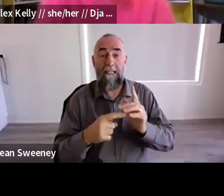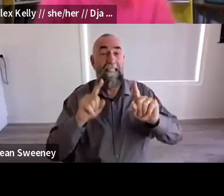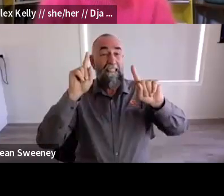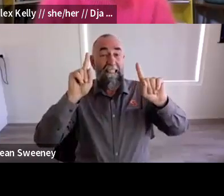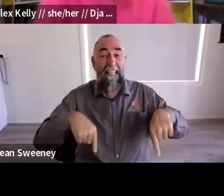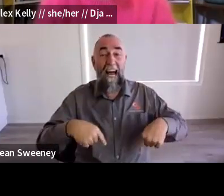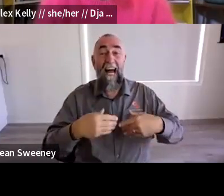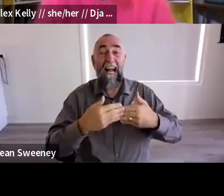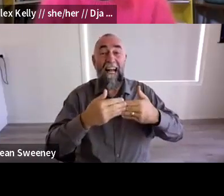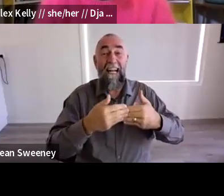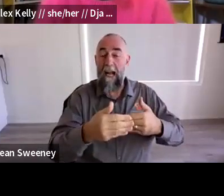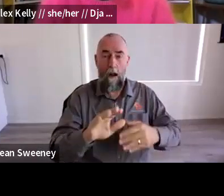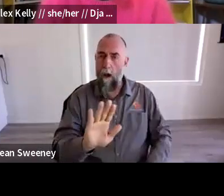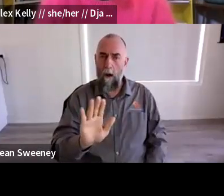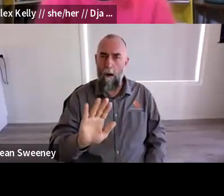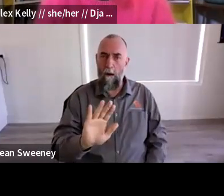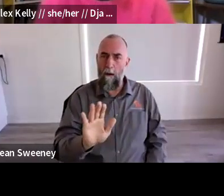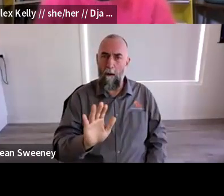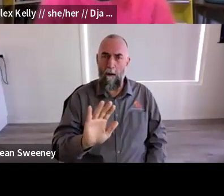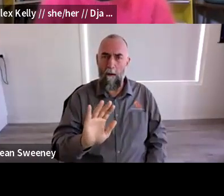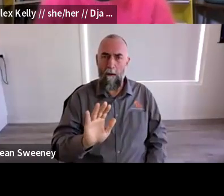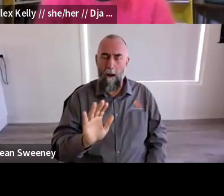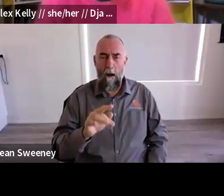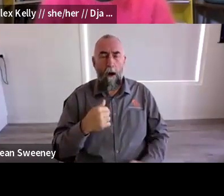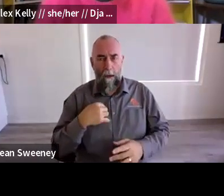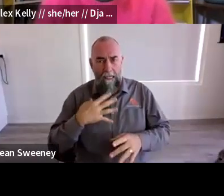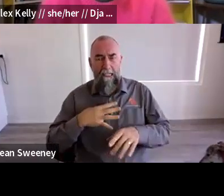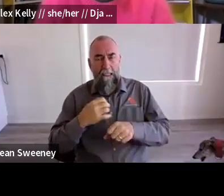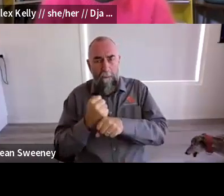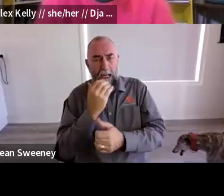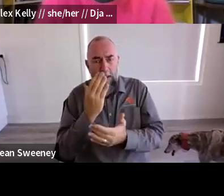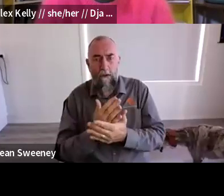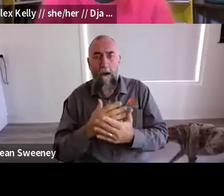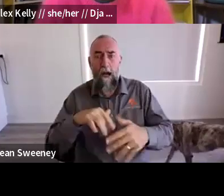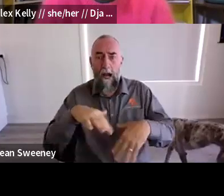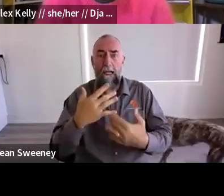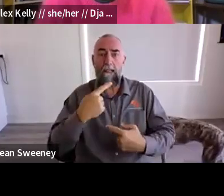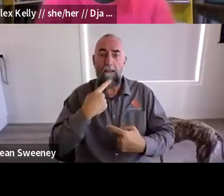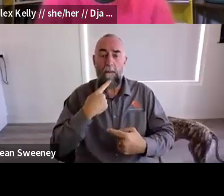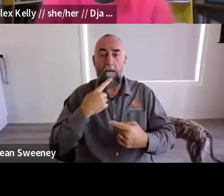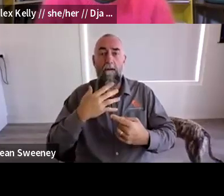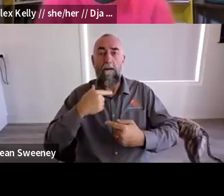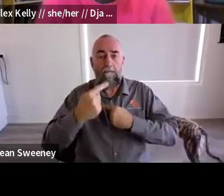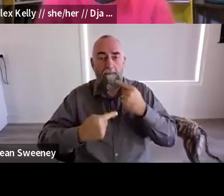report, the - it's unequivocal the main thing we need to do is not open any